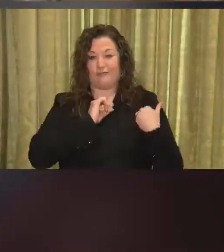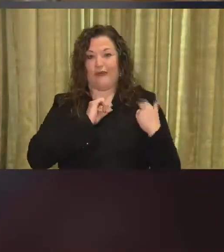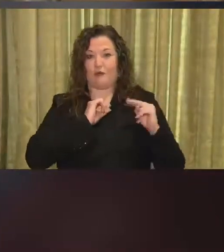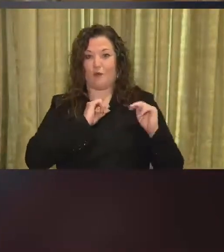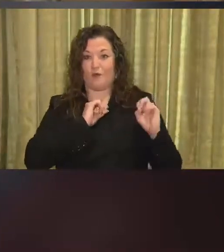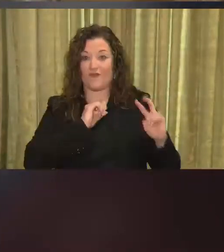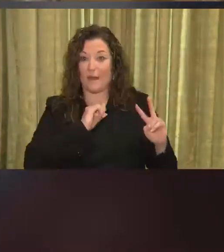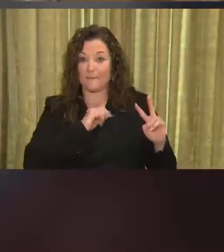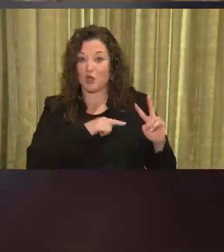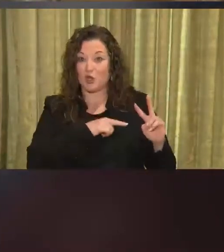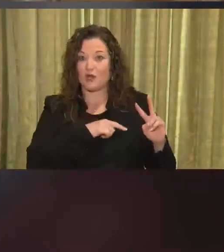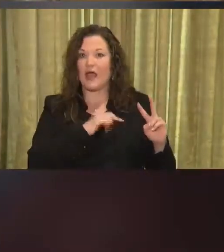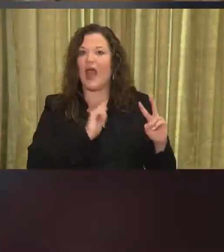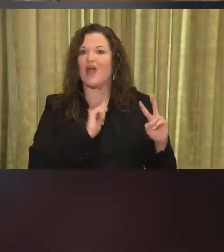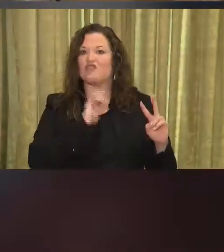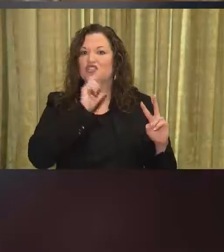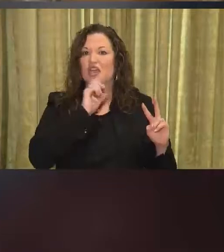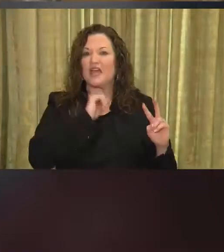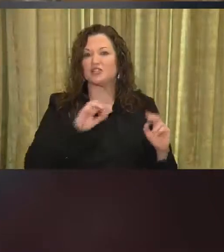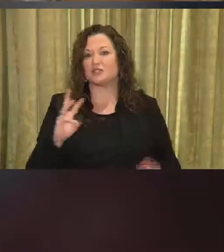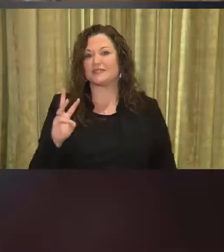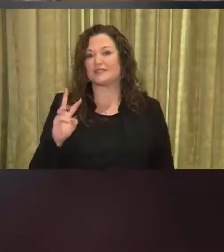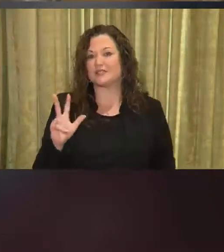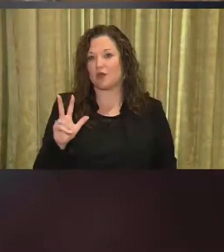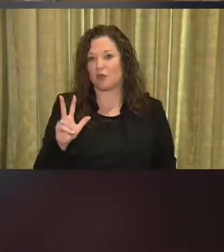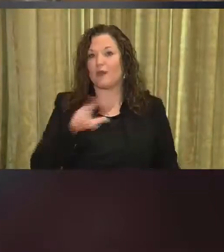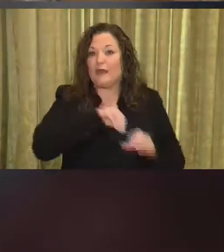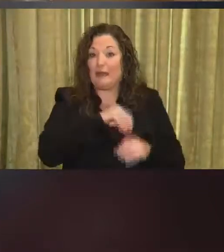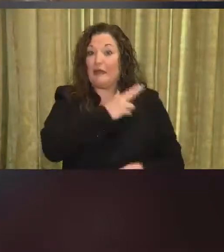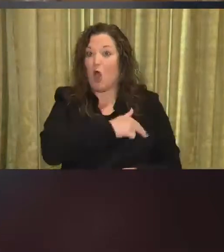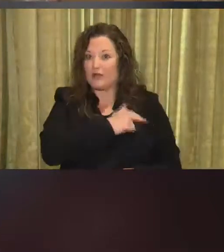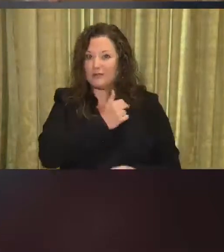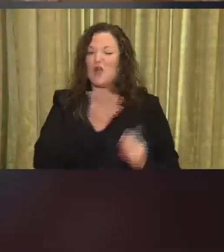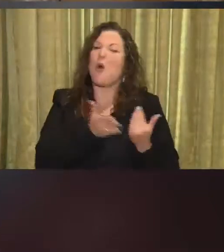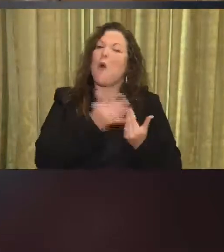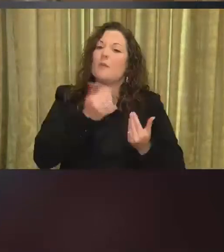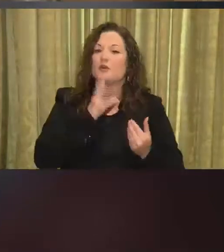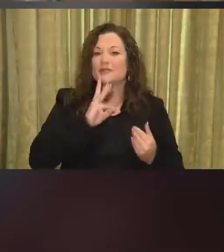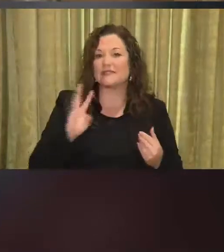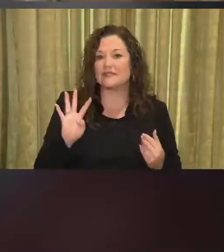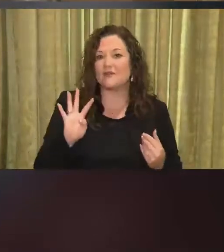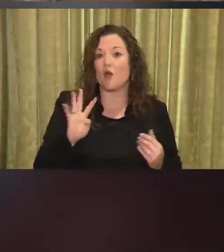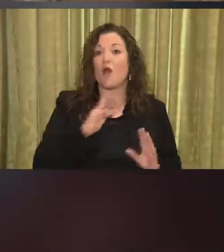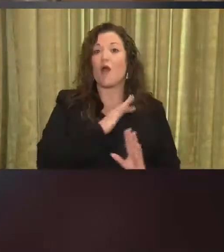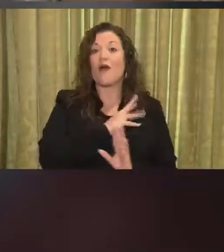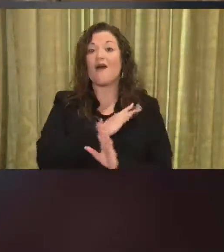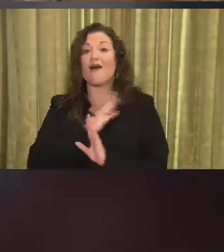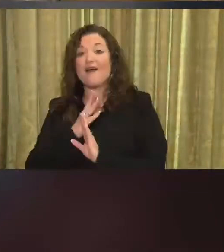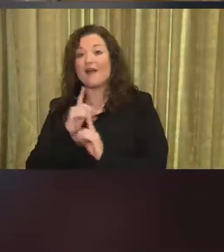the average age was 63, almost 64 and it continued that way until it started dropping.